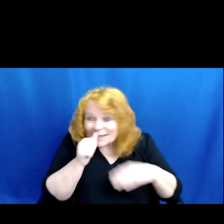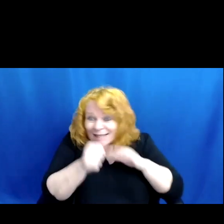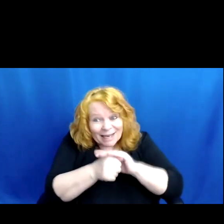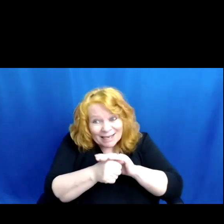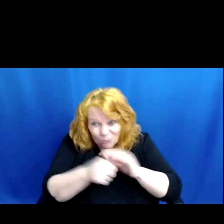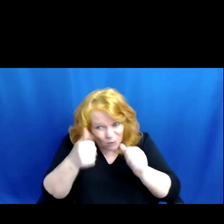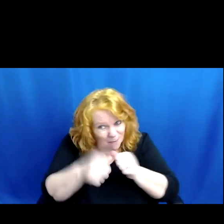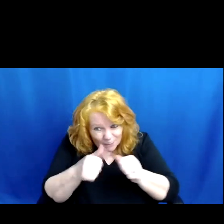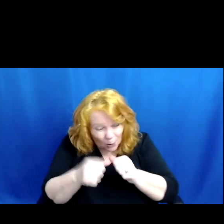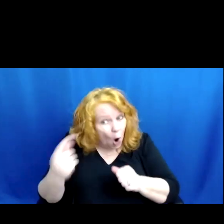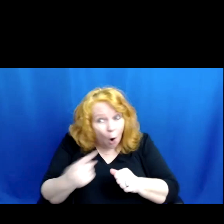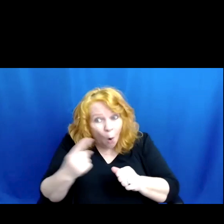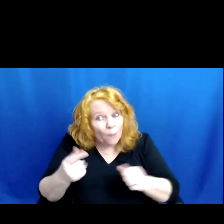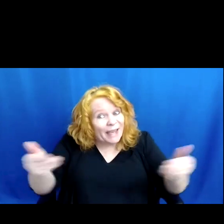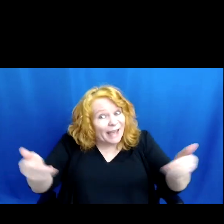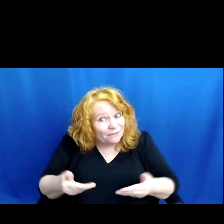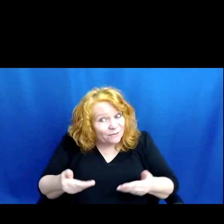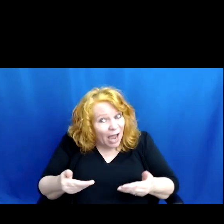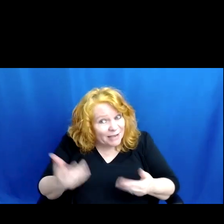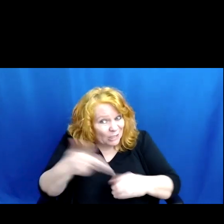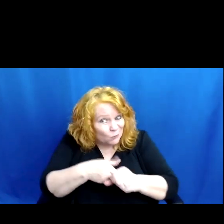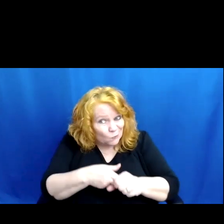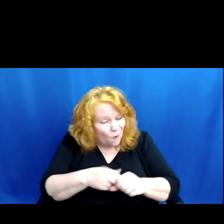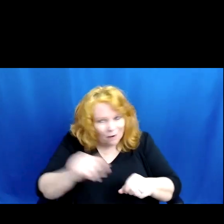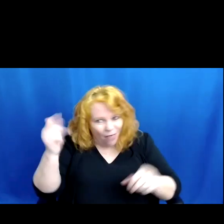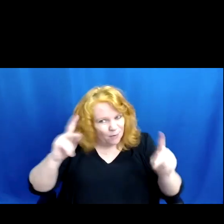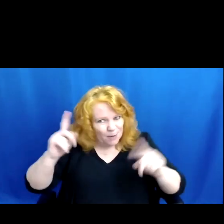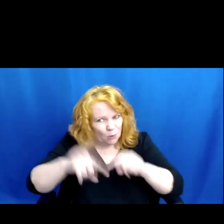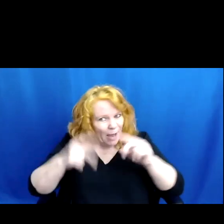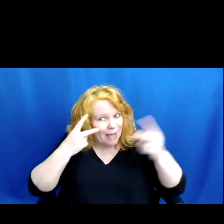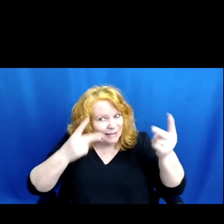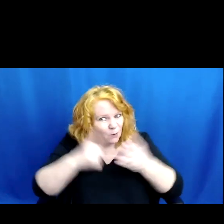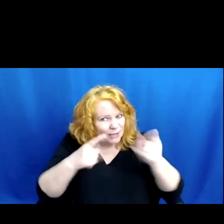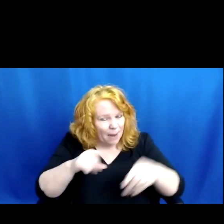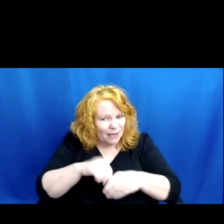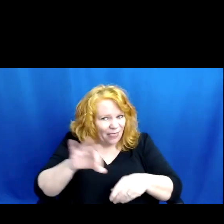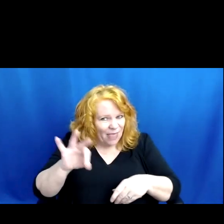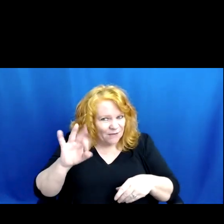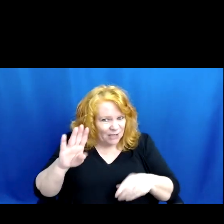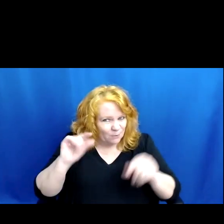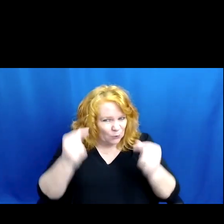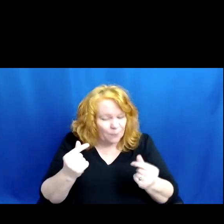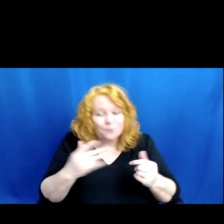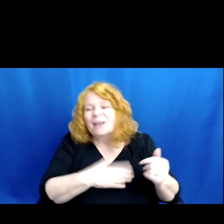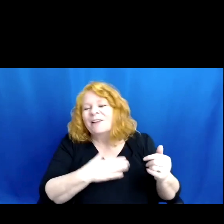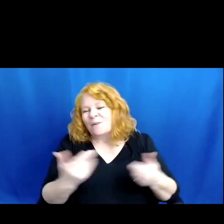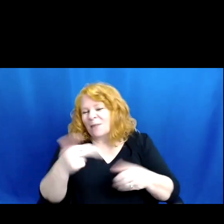Only people who have been invited off that spreadsheet I’ve been given are allowed in that group. So please do join the Facebook group.